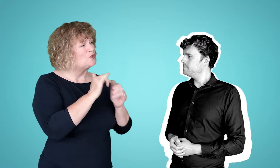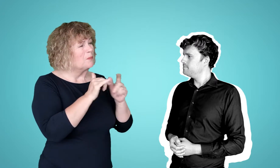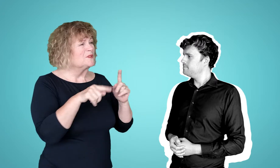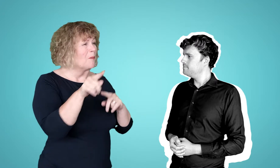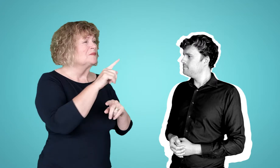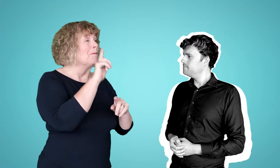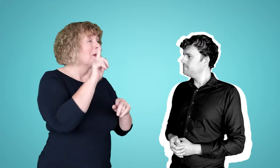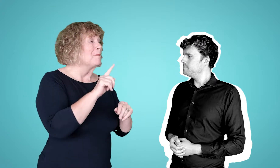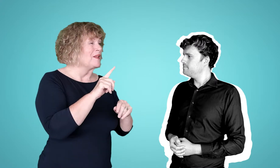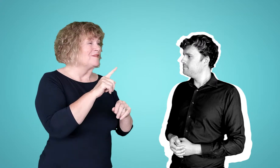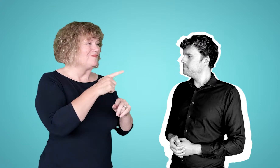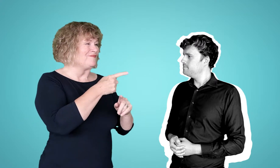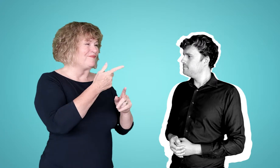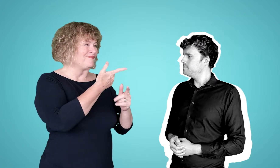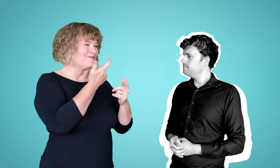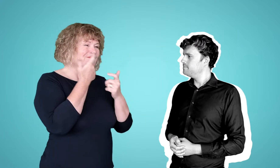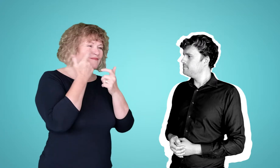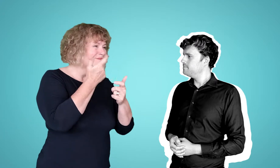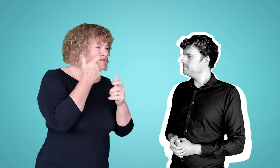Sometimes if the person being cared for